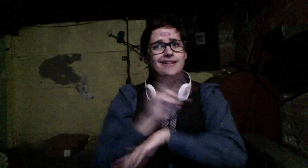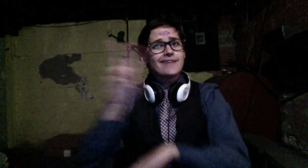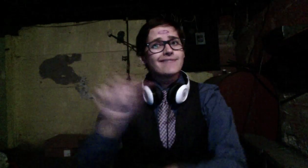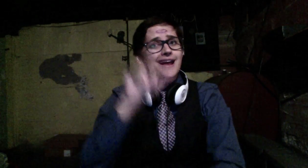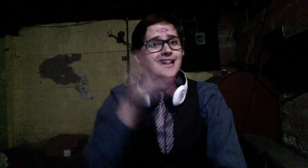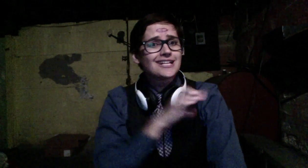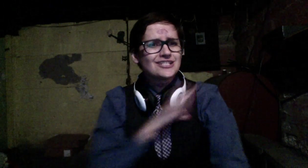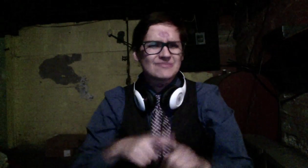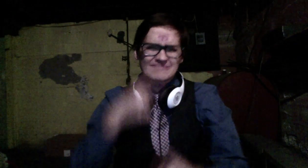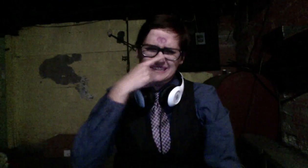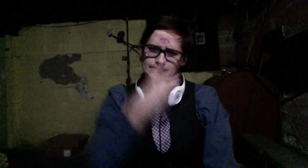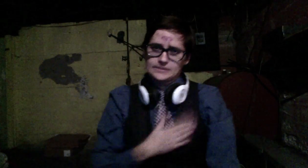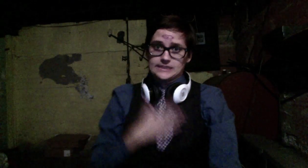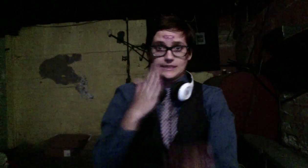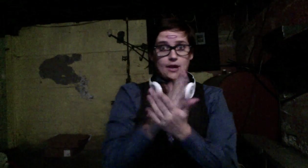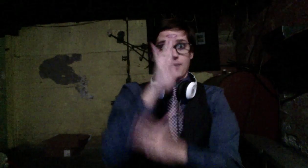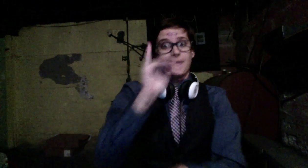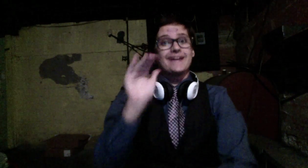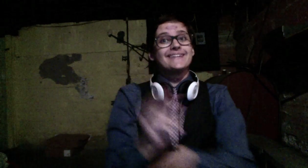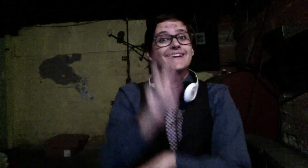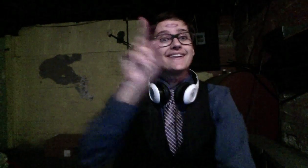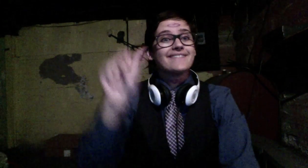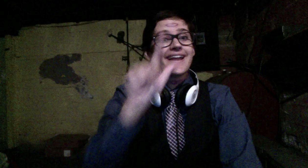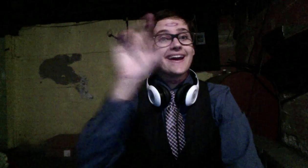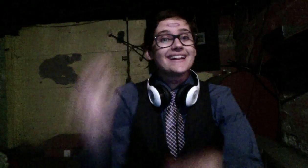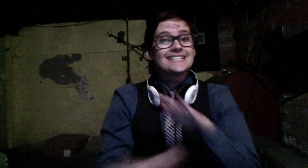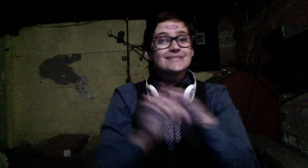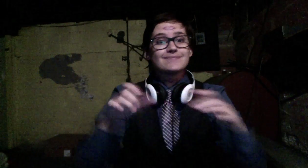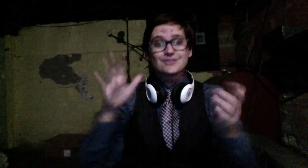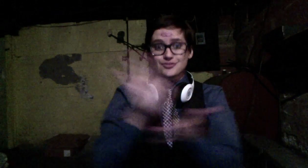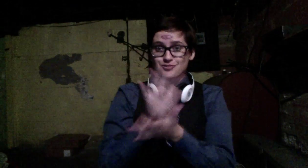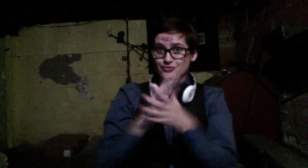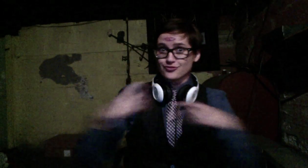VALE CITIZEN MIND PLEASE STOP B-Y NIGHT V-A-L-E ELEMENTARY SCHOOL